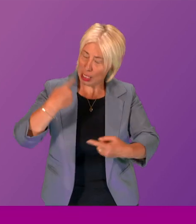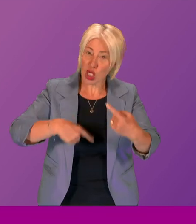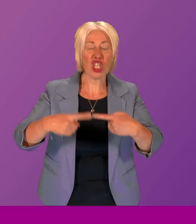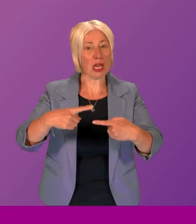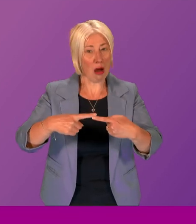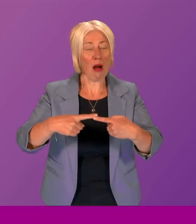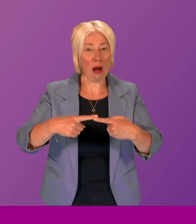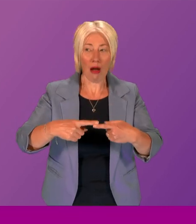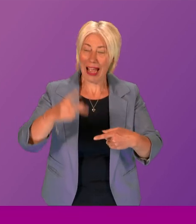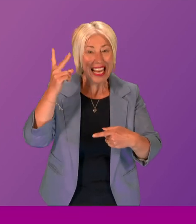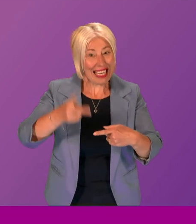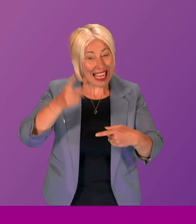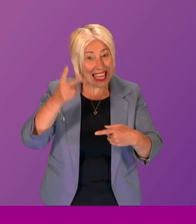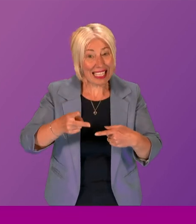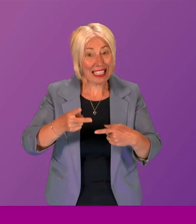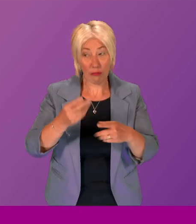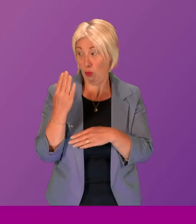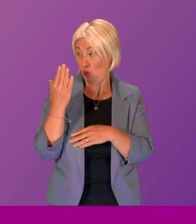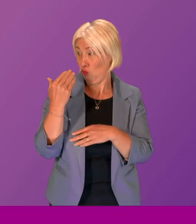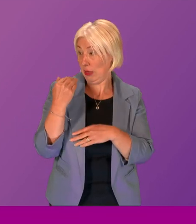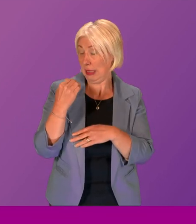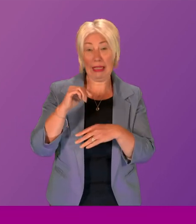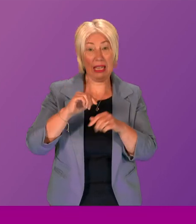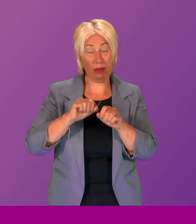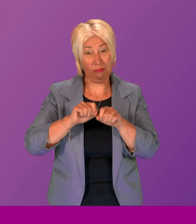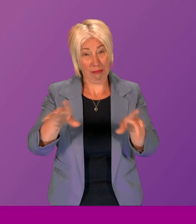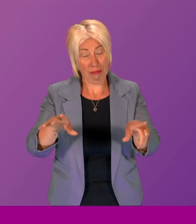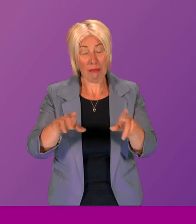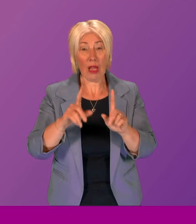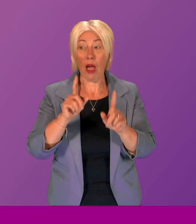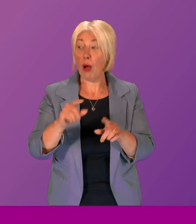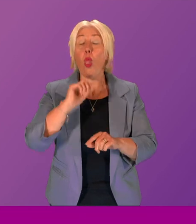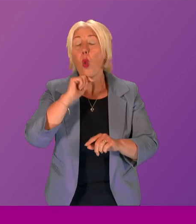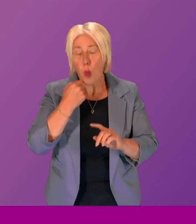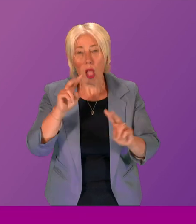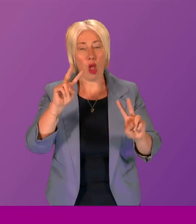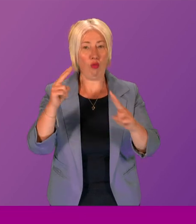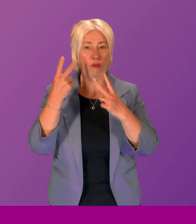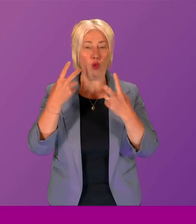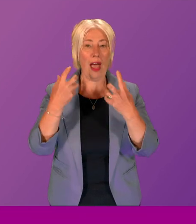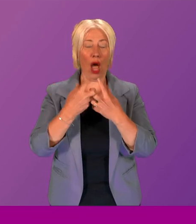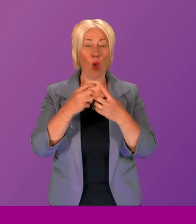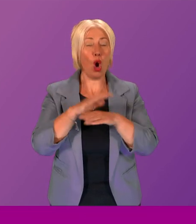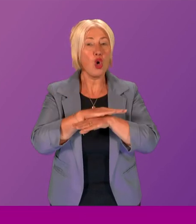and again recently because of press inquiries, that it will review how non-crime hate incidents